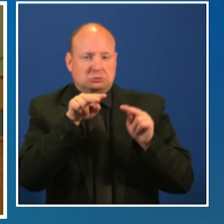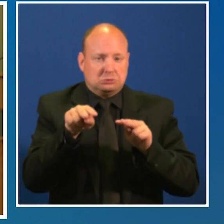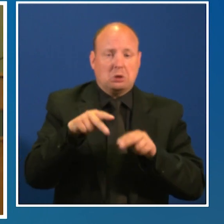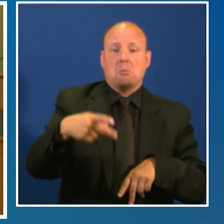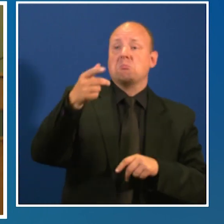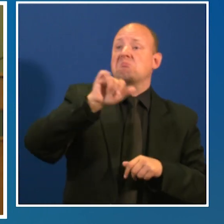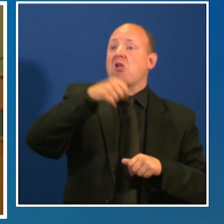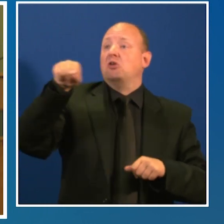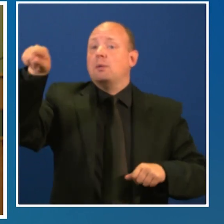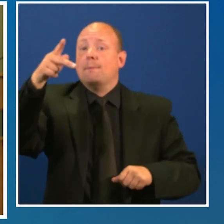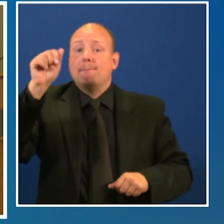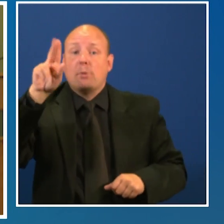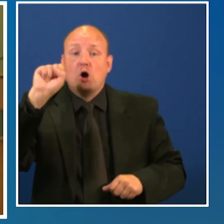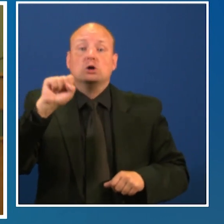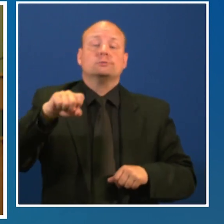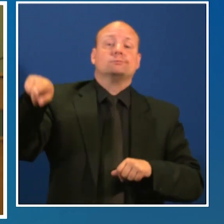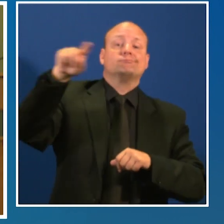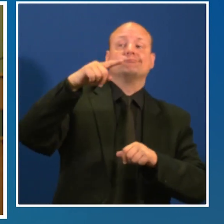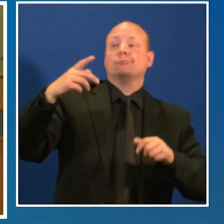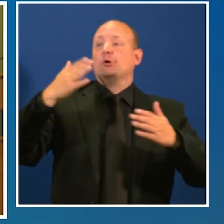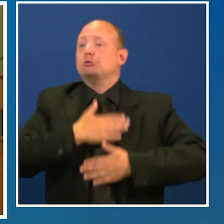into the fitness habit, the first Firstenburg and Marshall